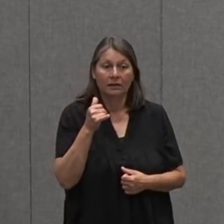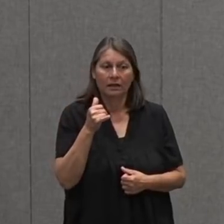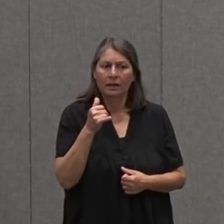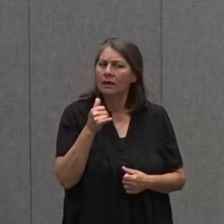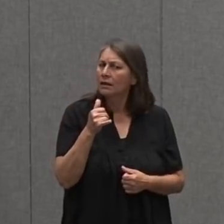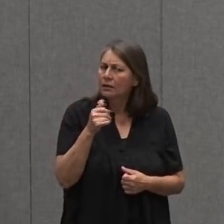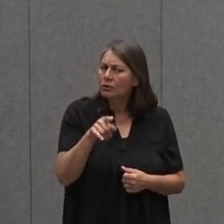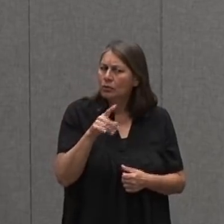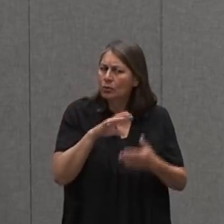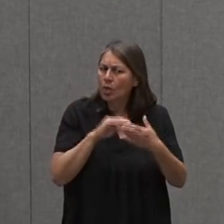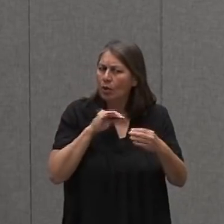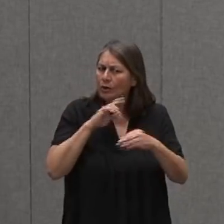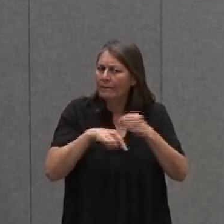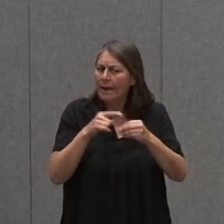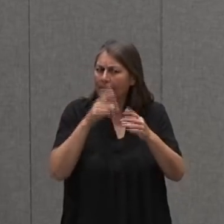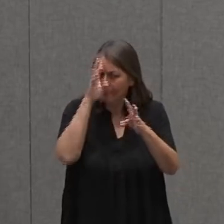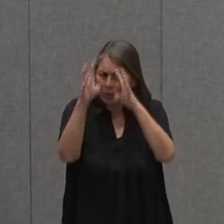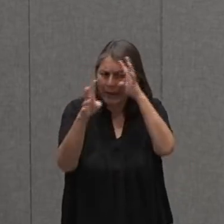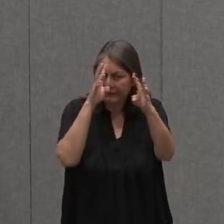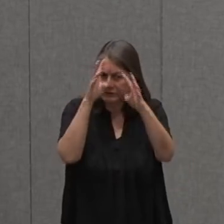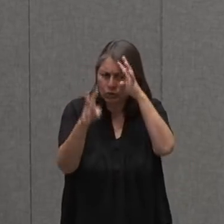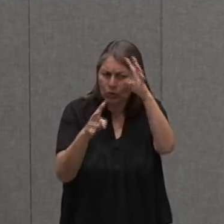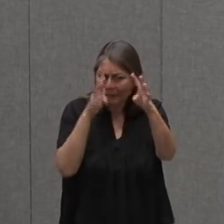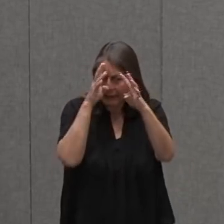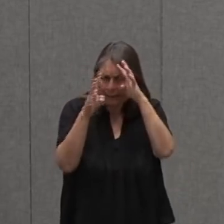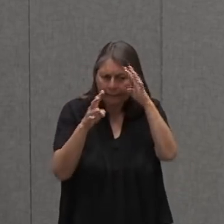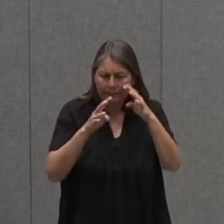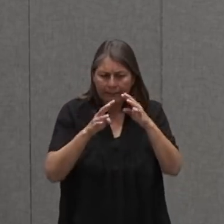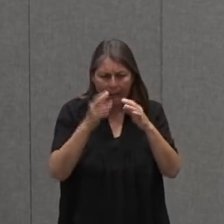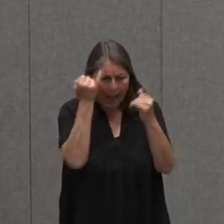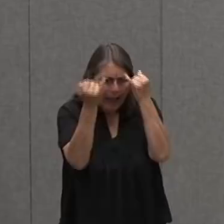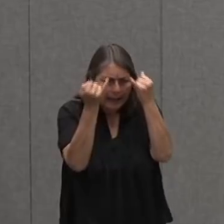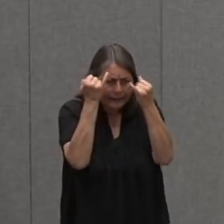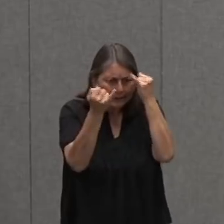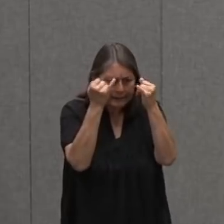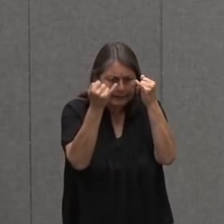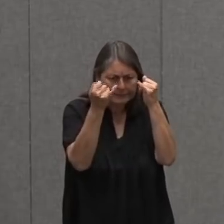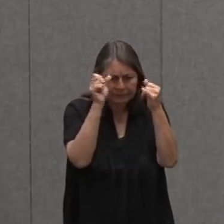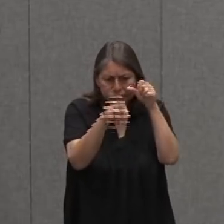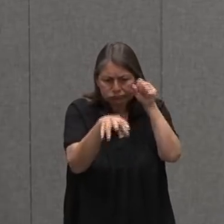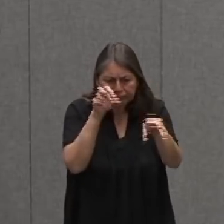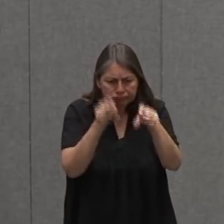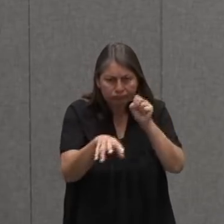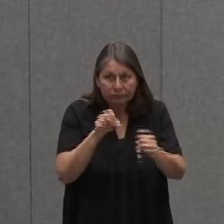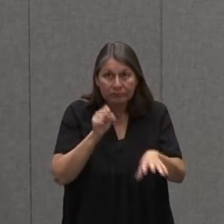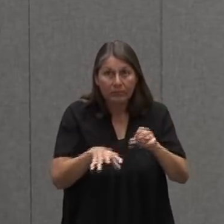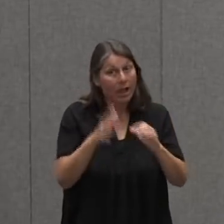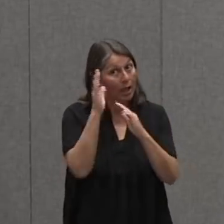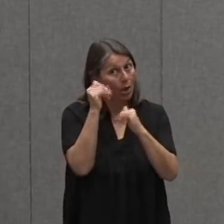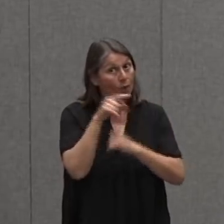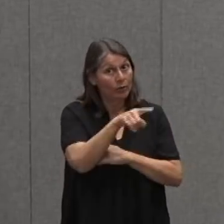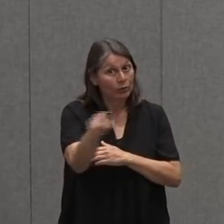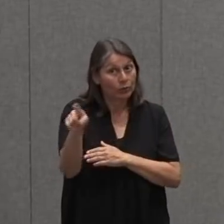coming up with a whole bunch of different ideas. I hope that you had some ideas that you came up with.